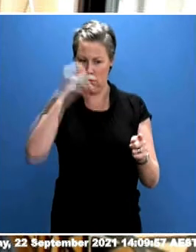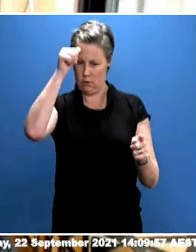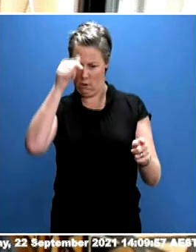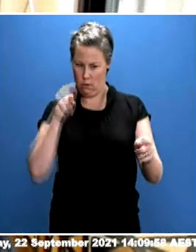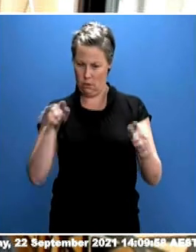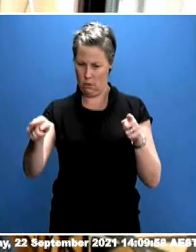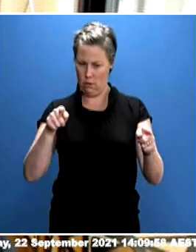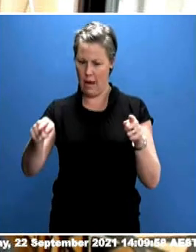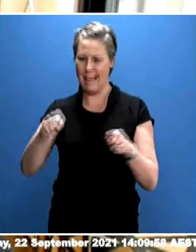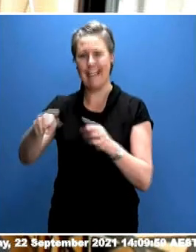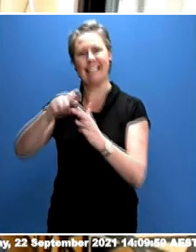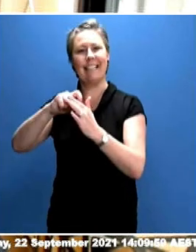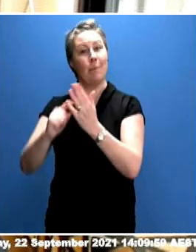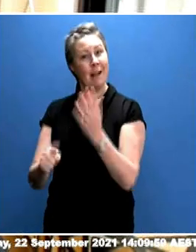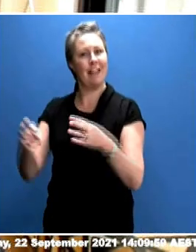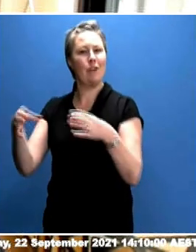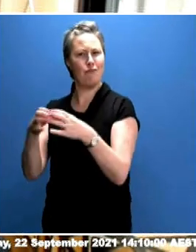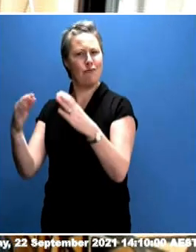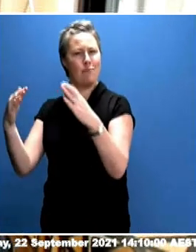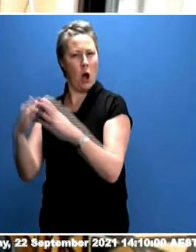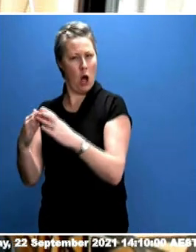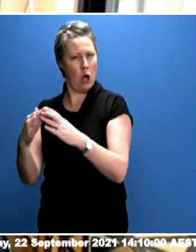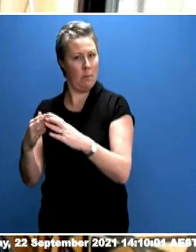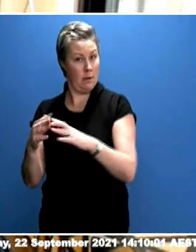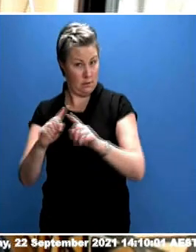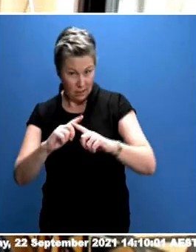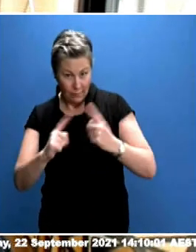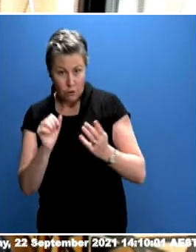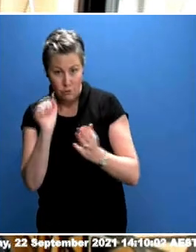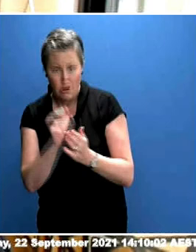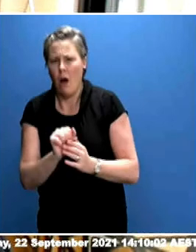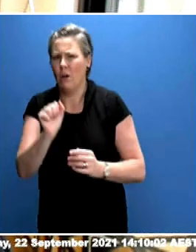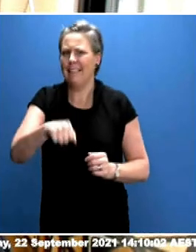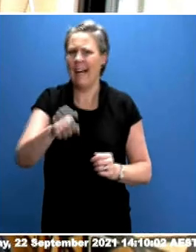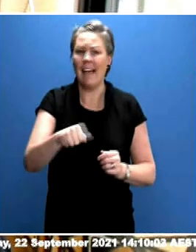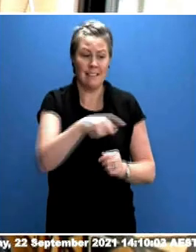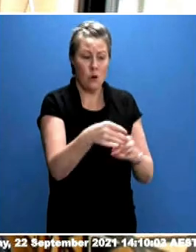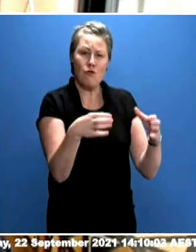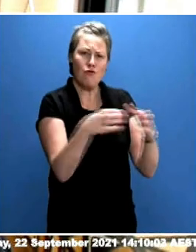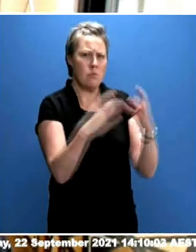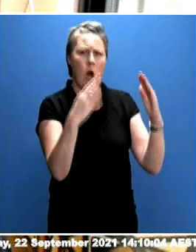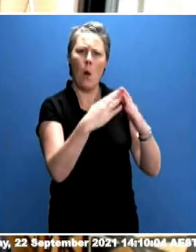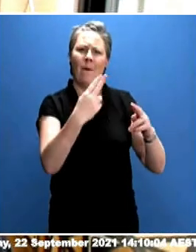They are a distinctly different group. The group homes I'm discussing here are for our children in care.